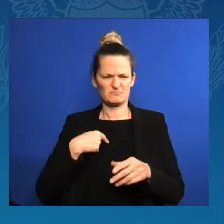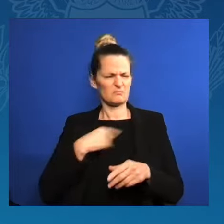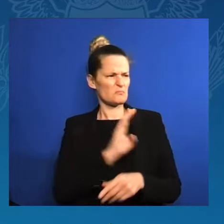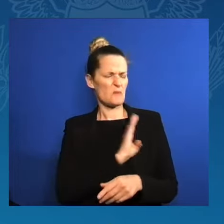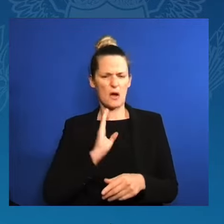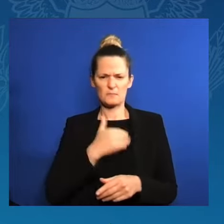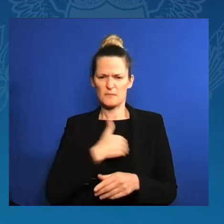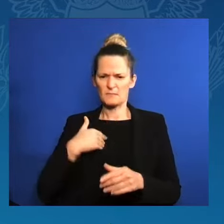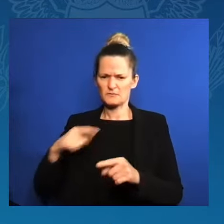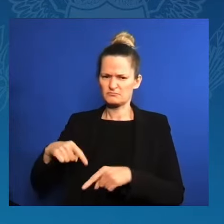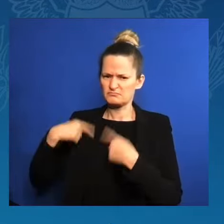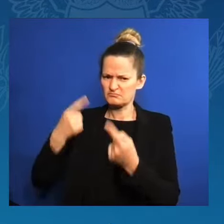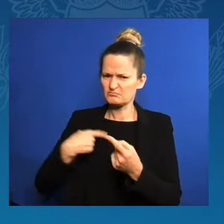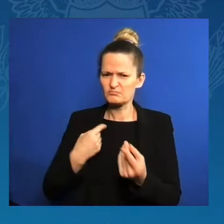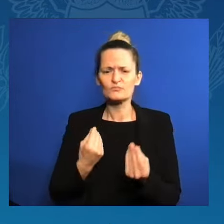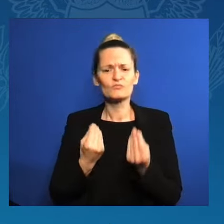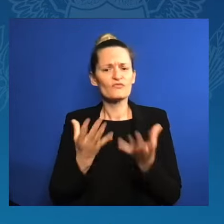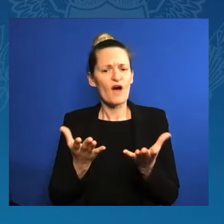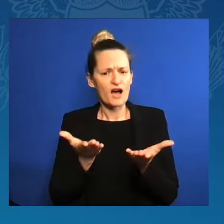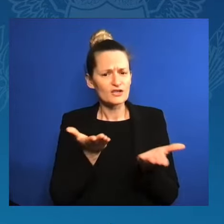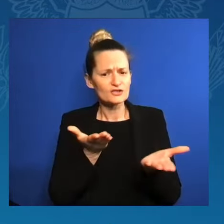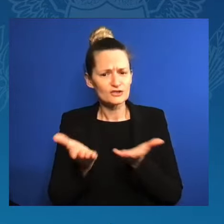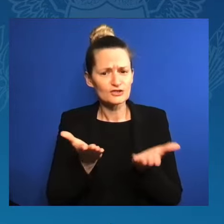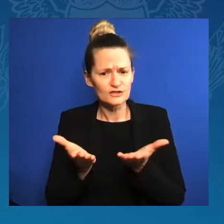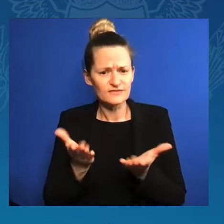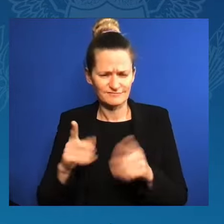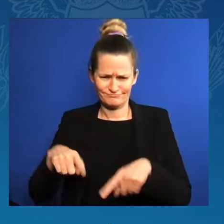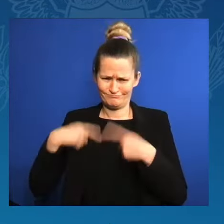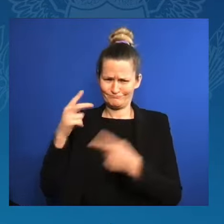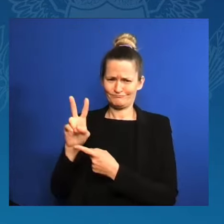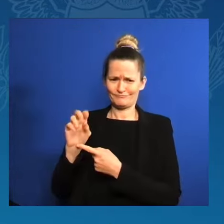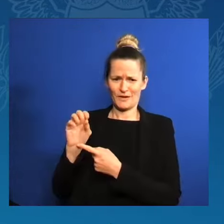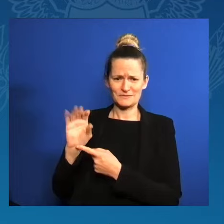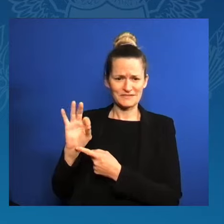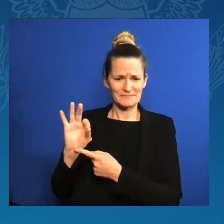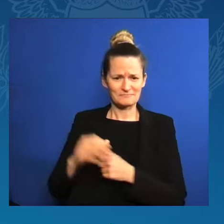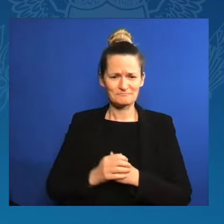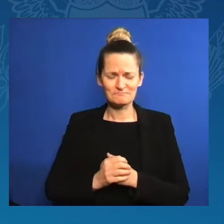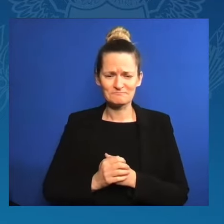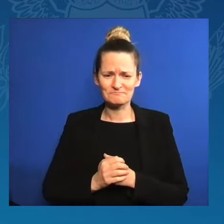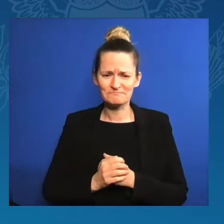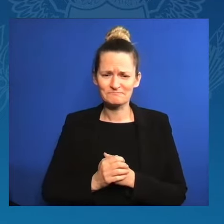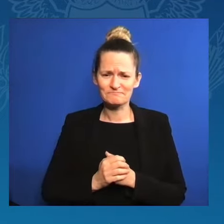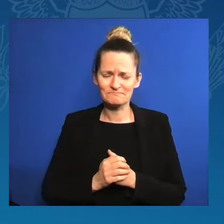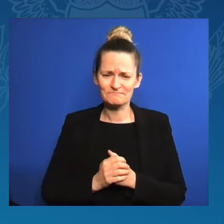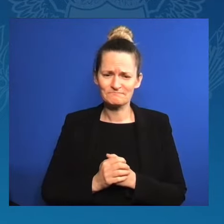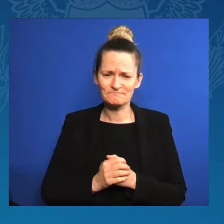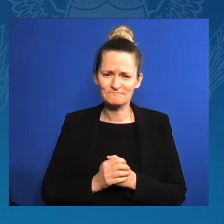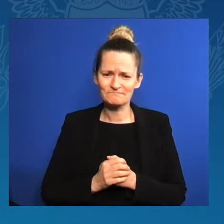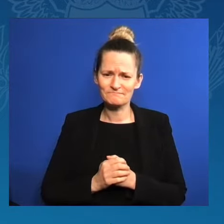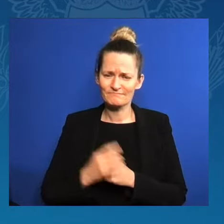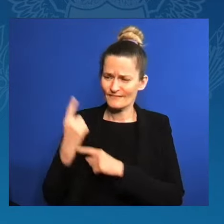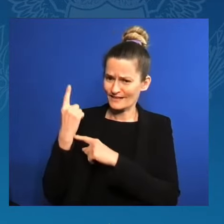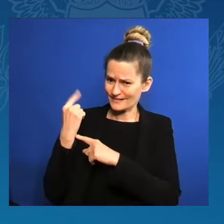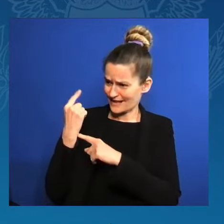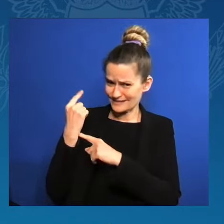Last year, on this day, I was at the Planned Parenthood in Chapel Hill,